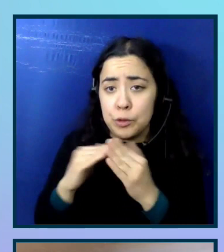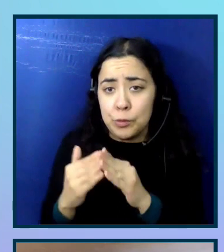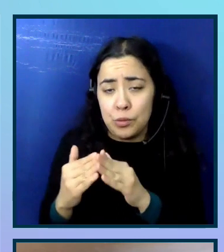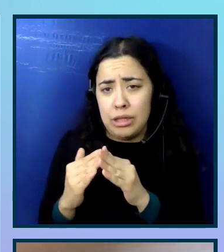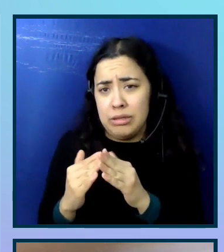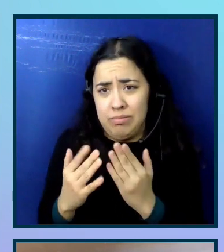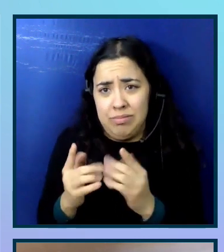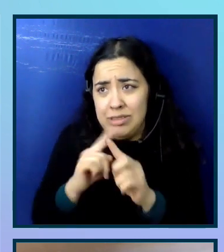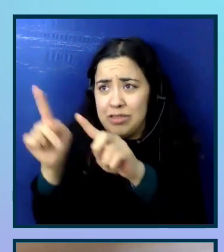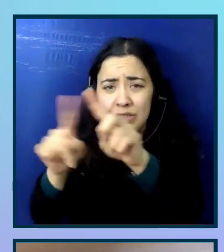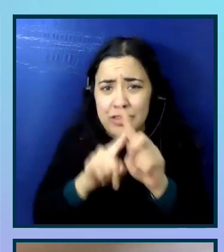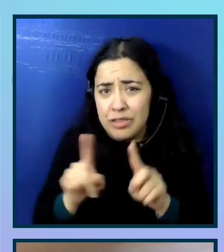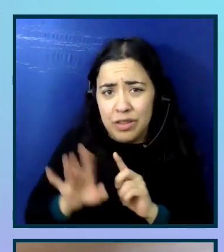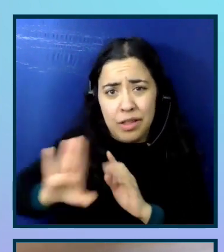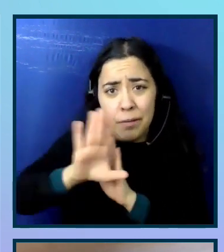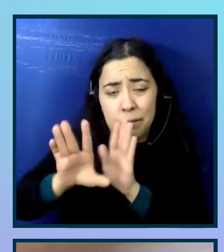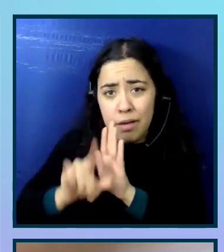Setting up the topic of intersectionality